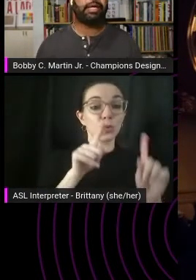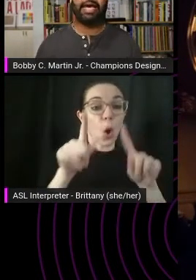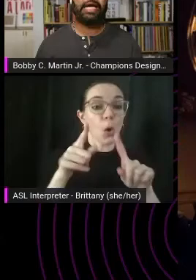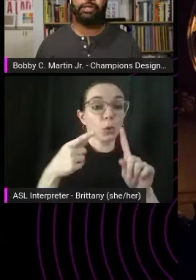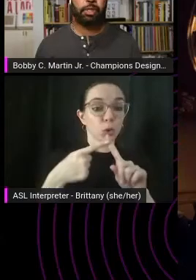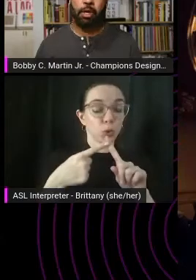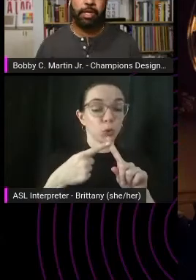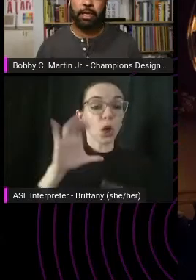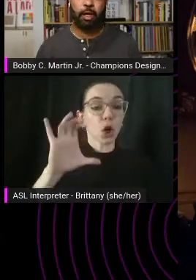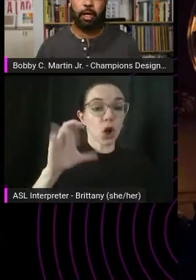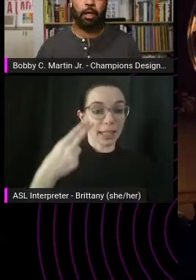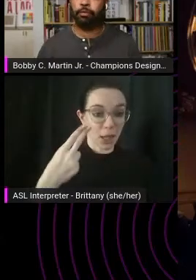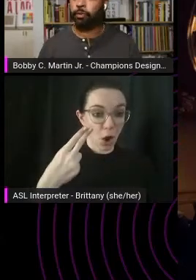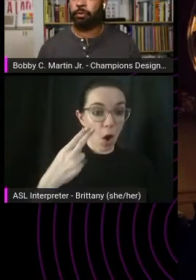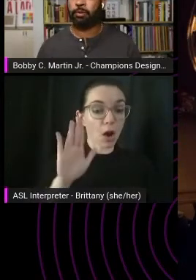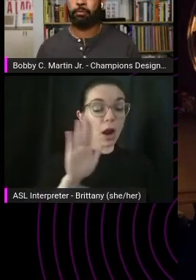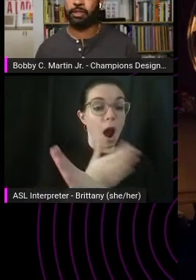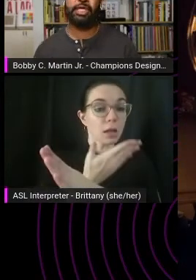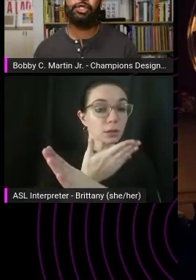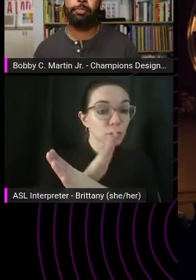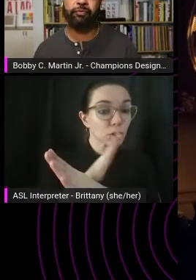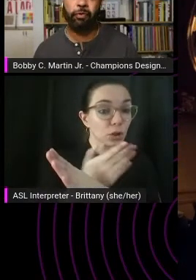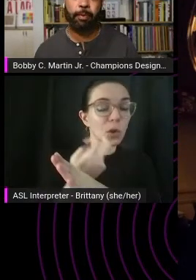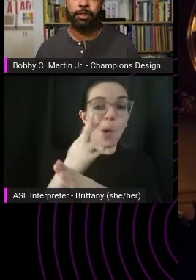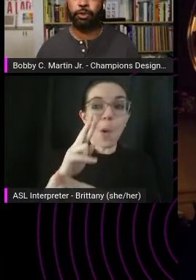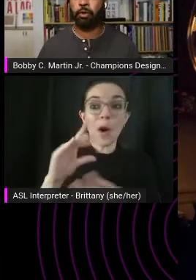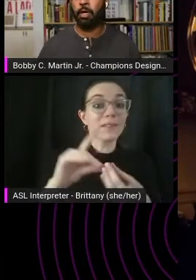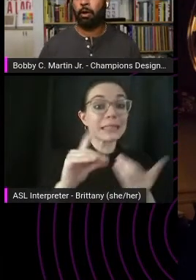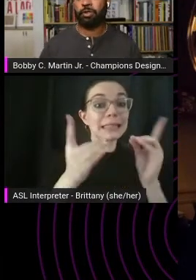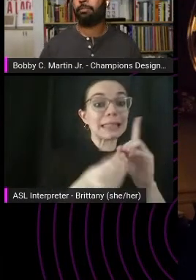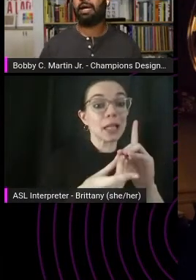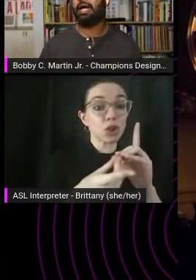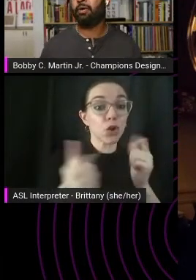engage with Carnegie Hall through a digital performance or some kind